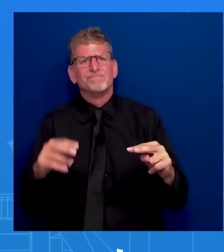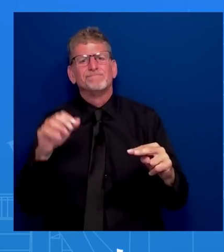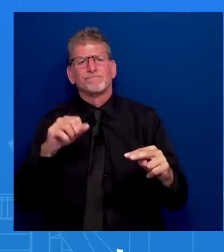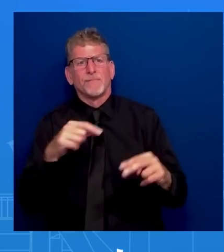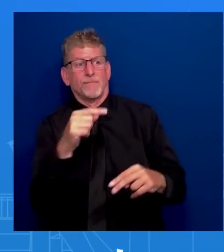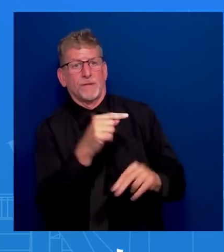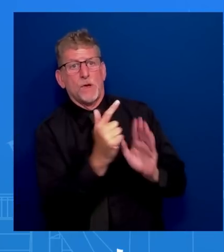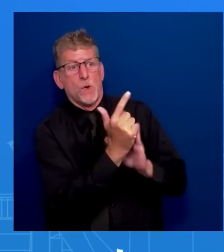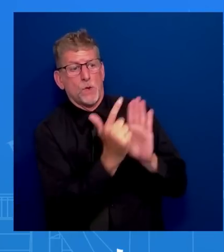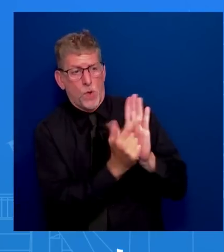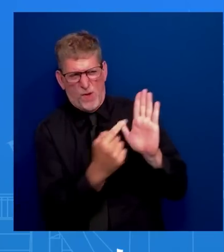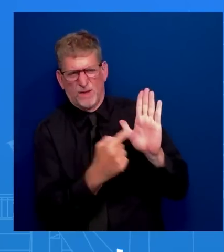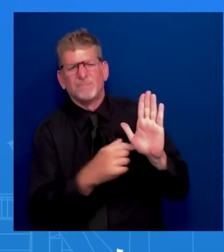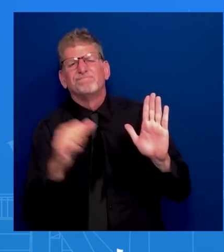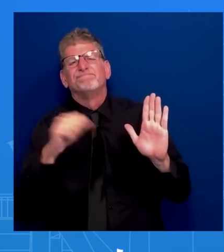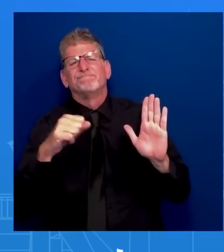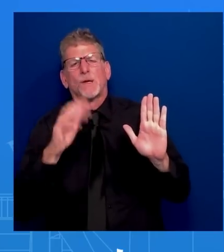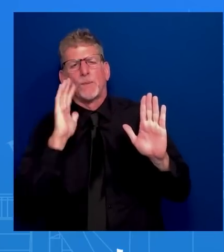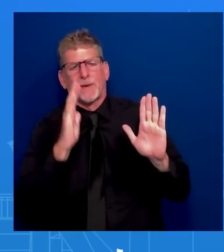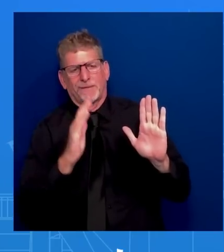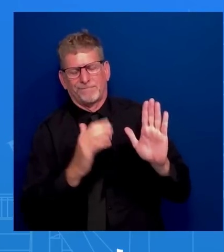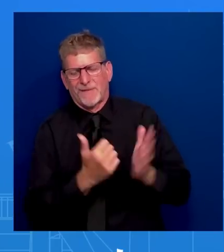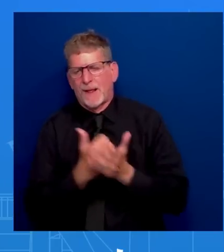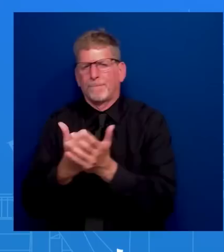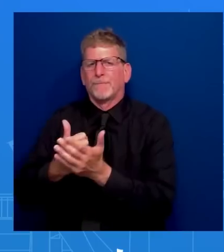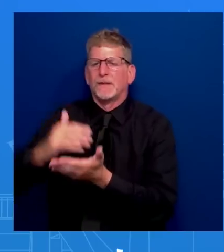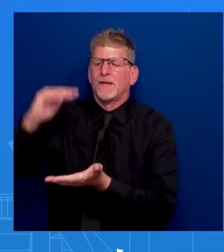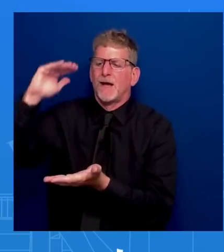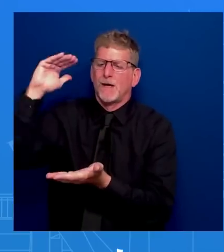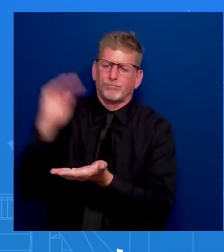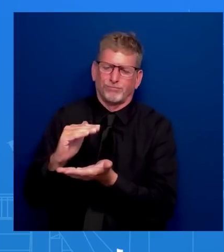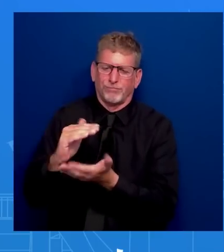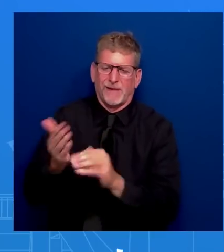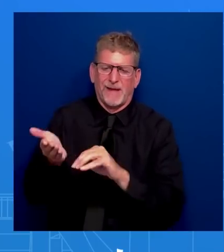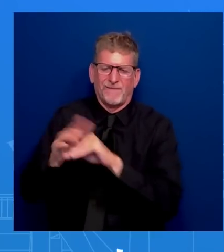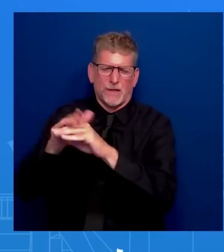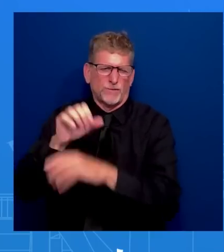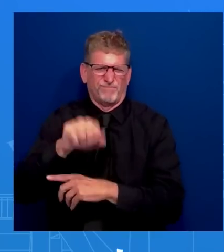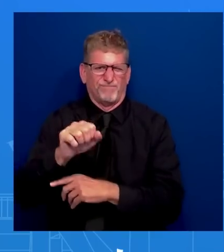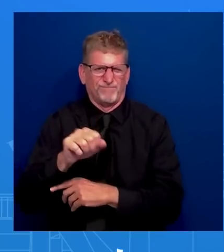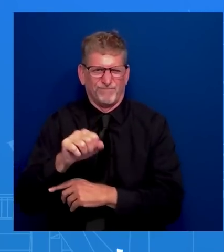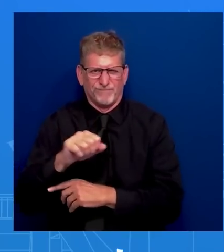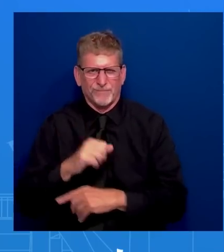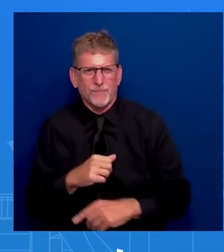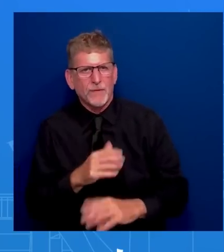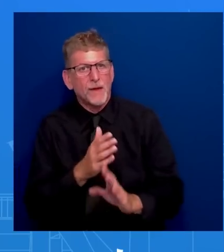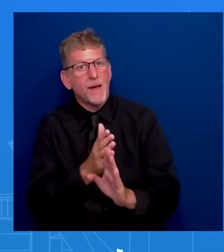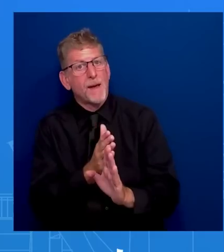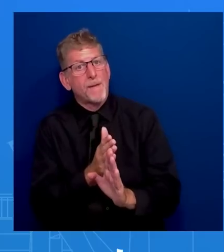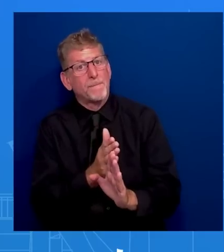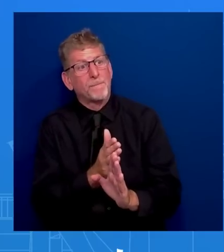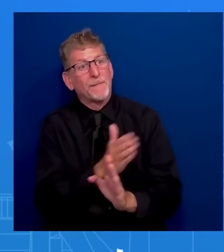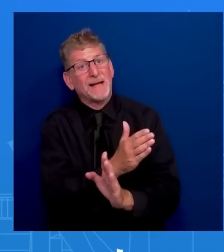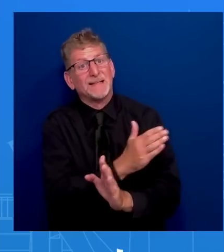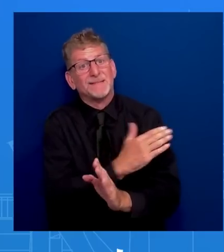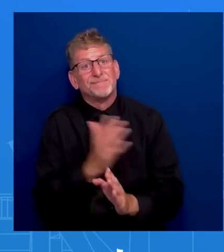Treasury Secretaries, also Democrats and Rep- -- under Democrats and Republican administration. So that's going to be incredibly important.